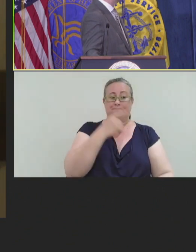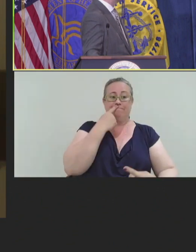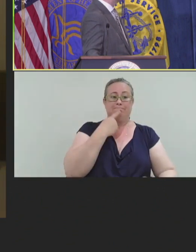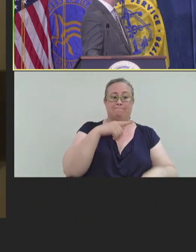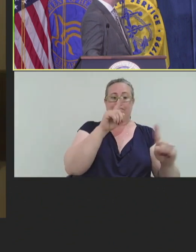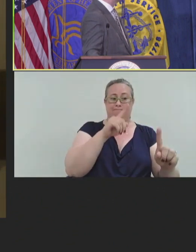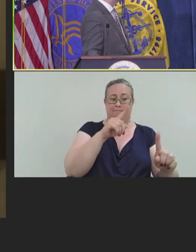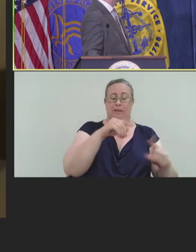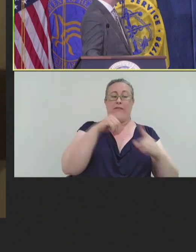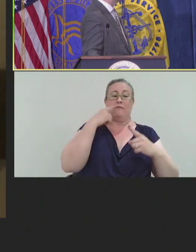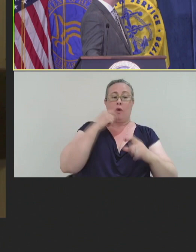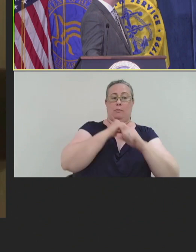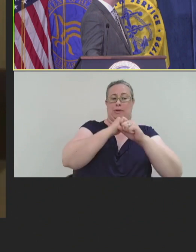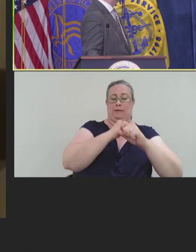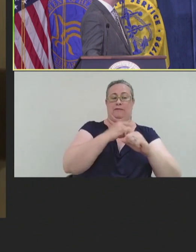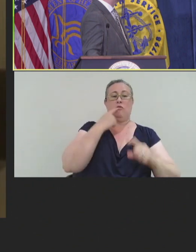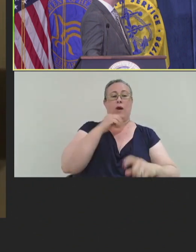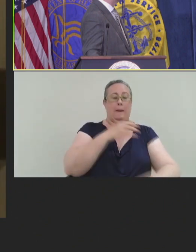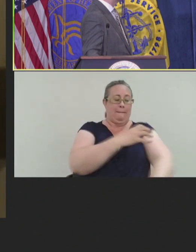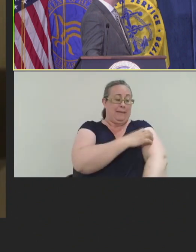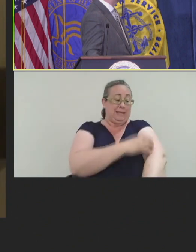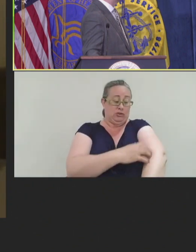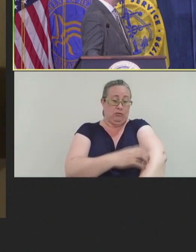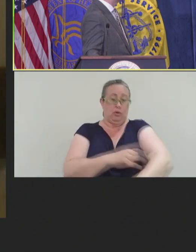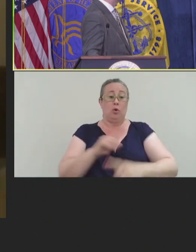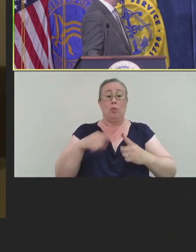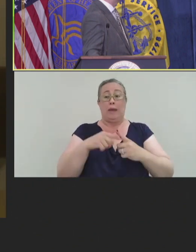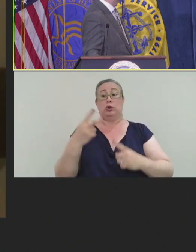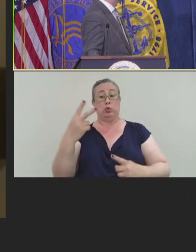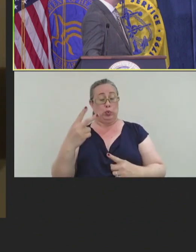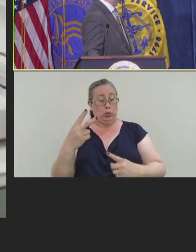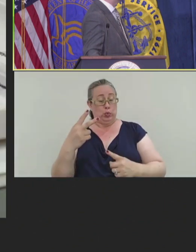protection against the measles. When they have two vaccines themselves,